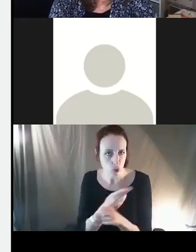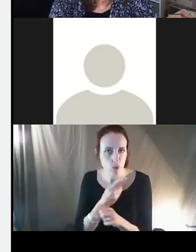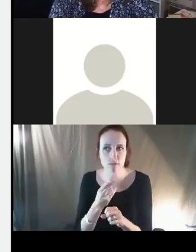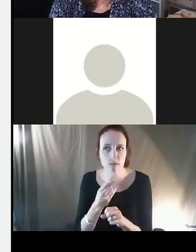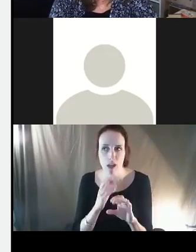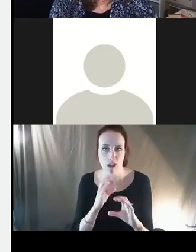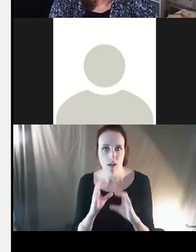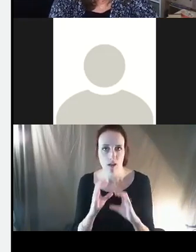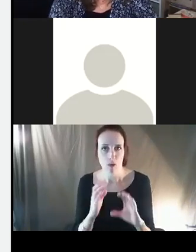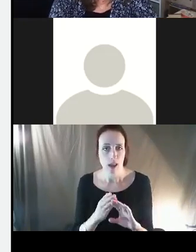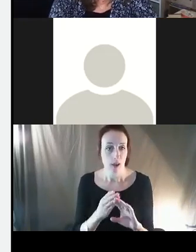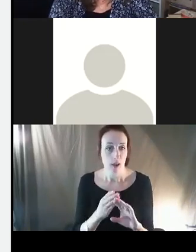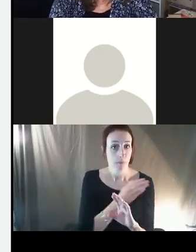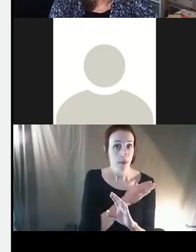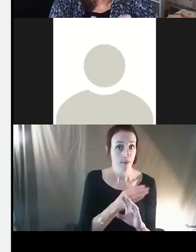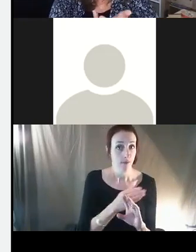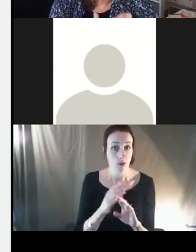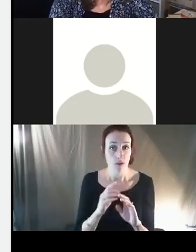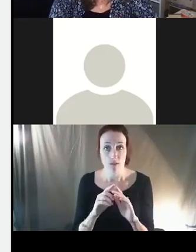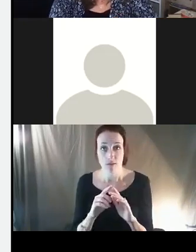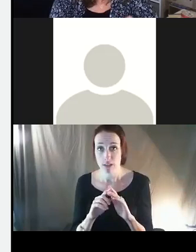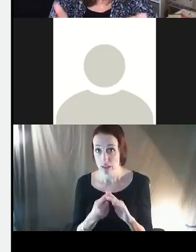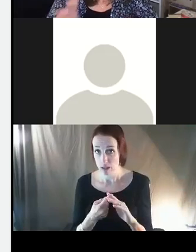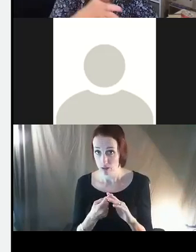meeting at the beginning, and remind people if it's